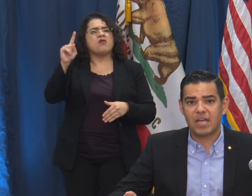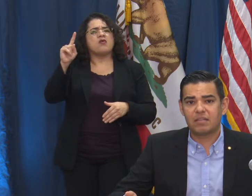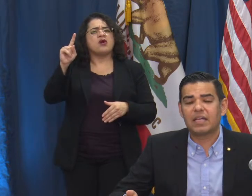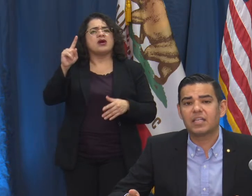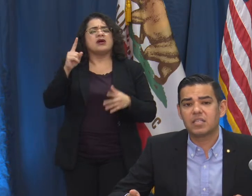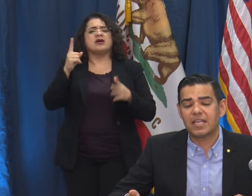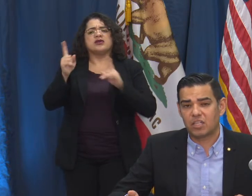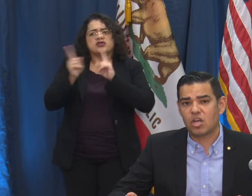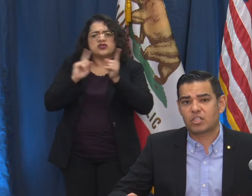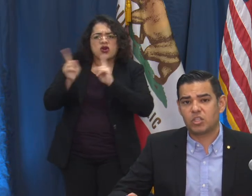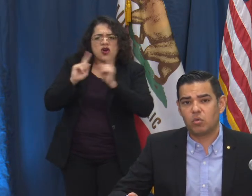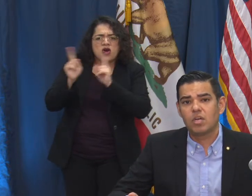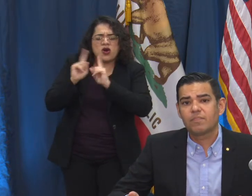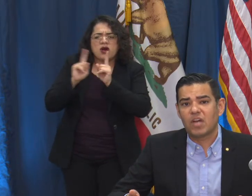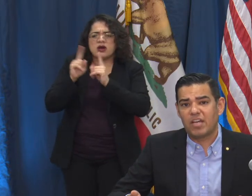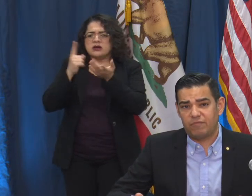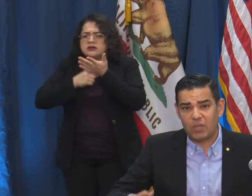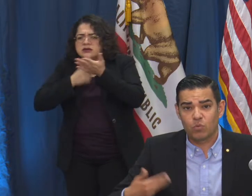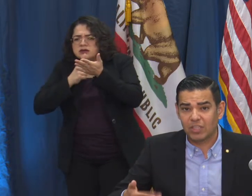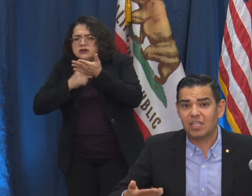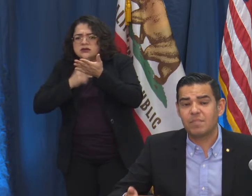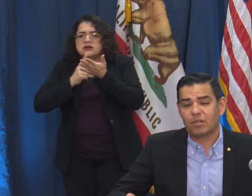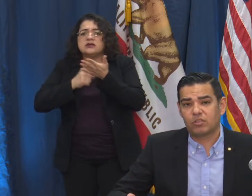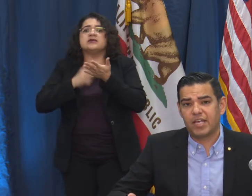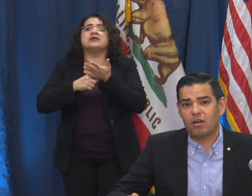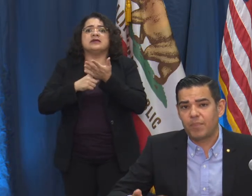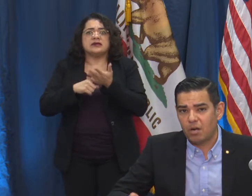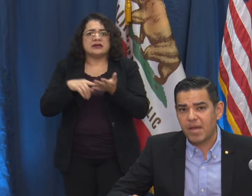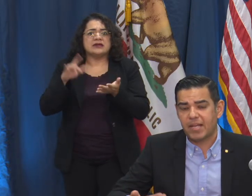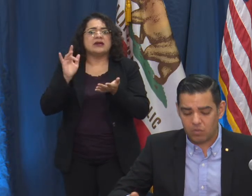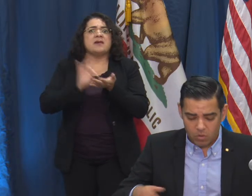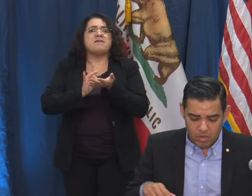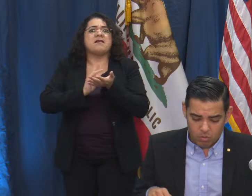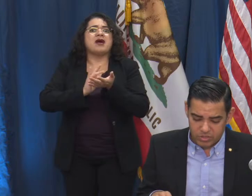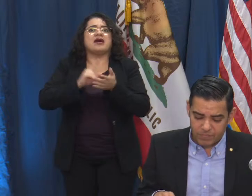that they can talk to if they really need medical care a paramedic or some